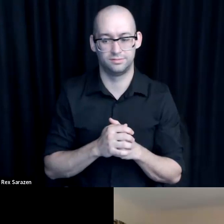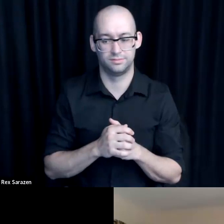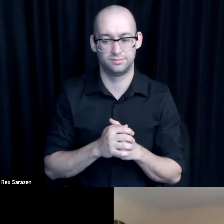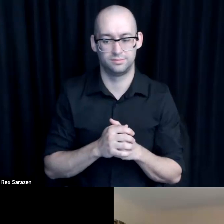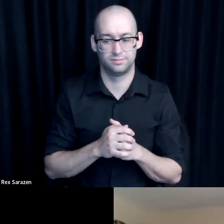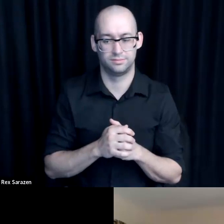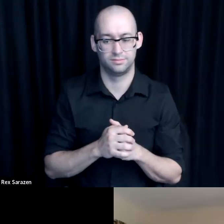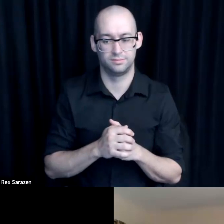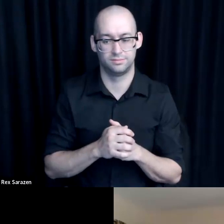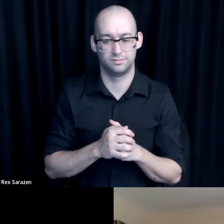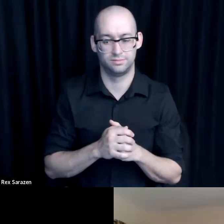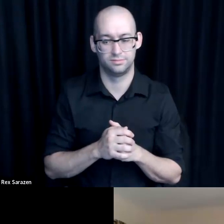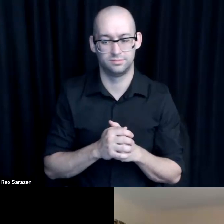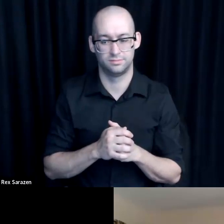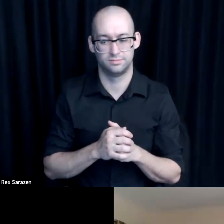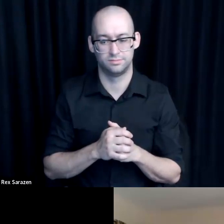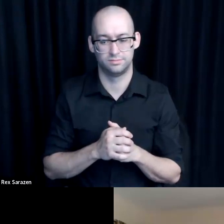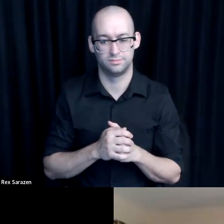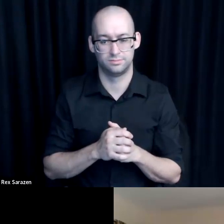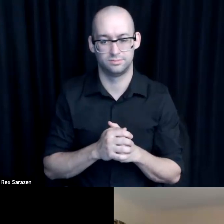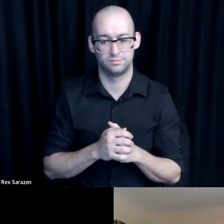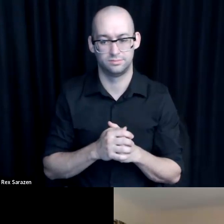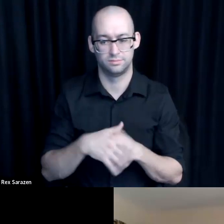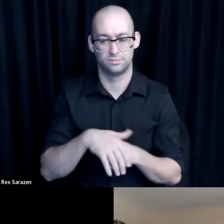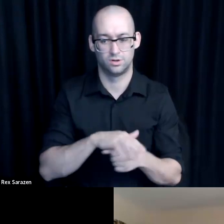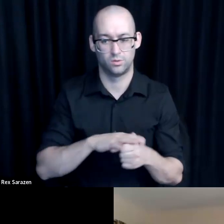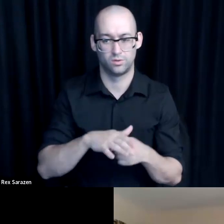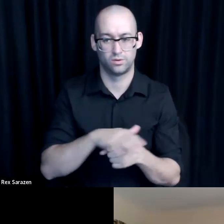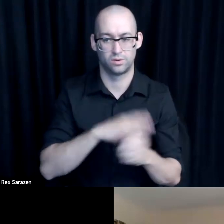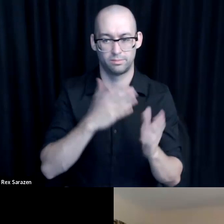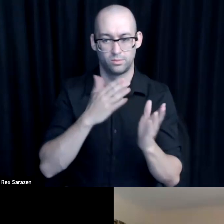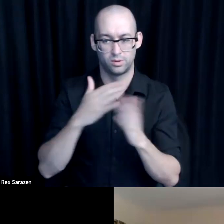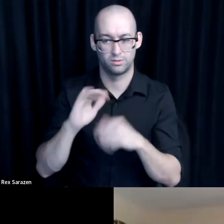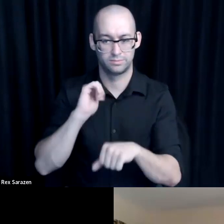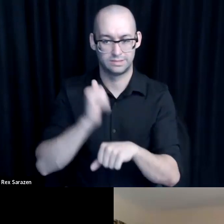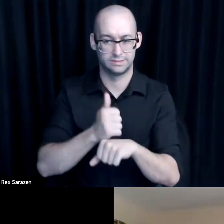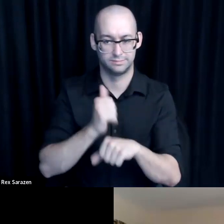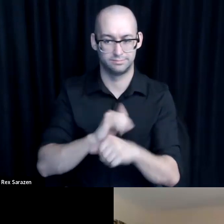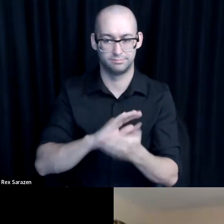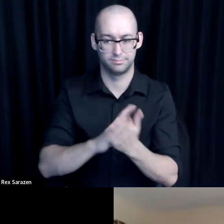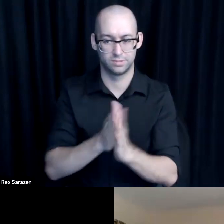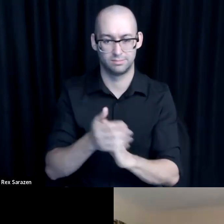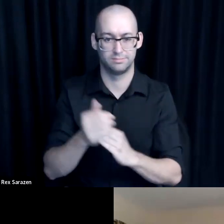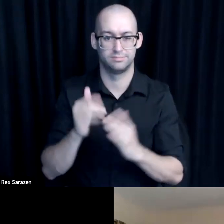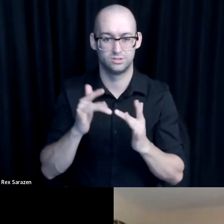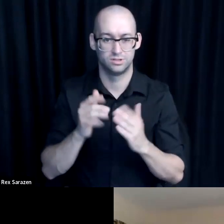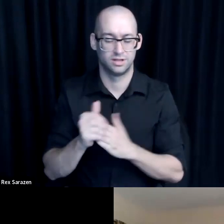you know, local community representatives to be digital navigators, etc., so just thanks a lot.